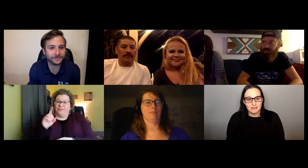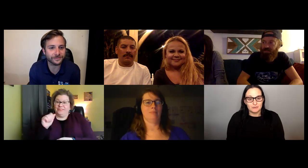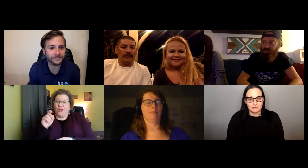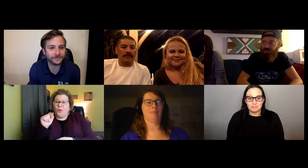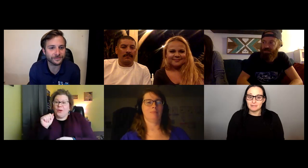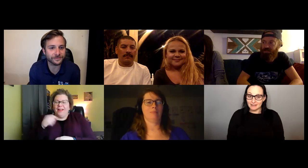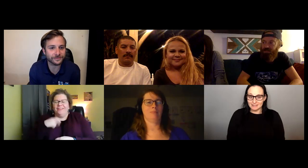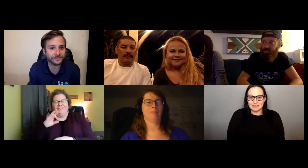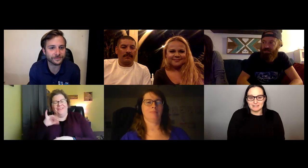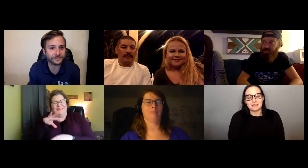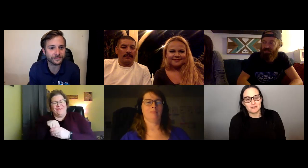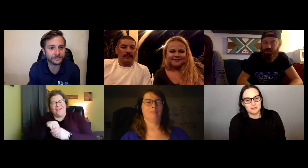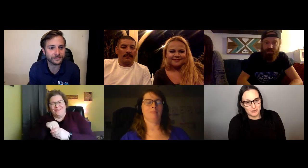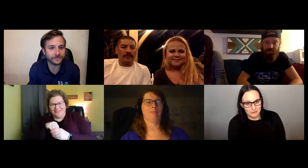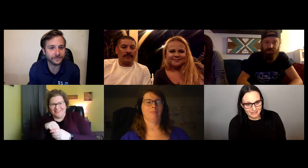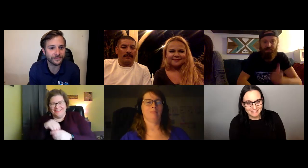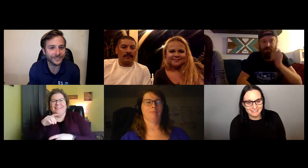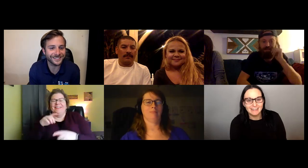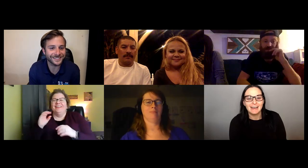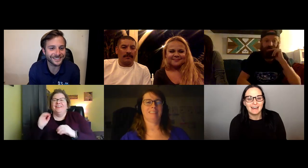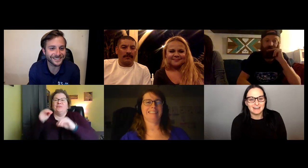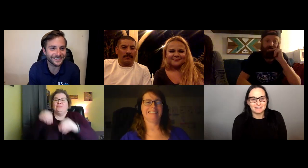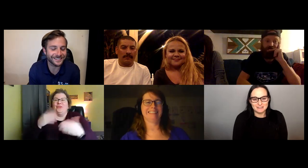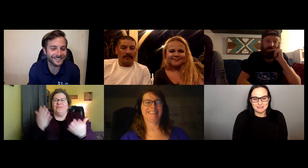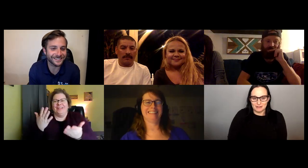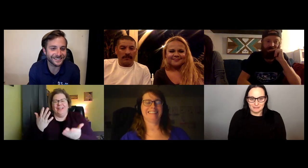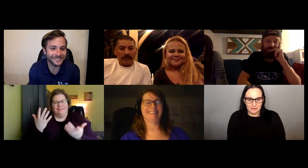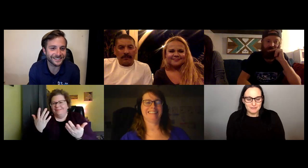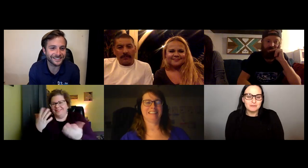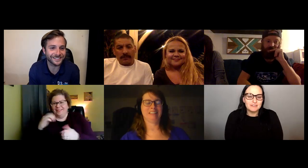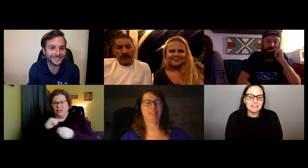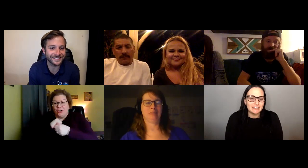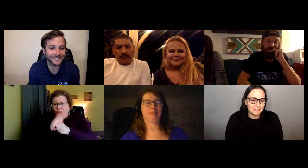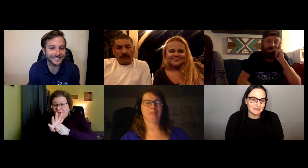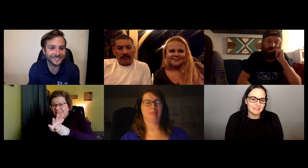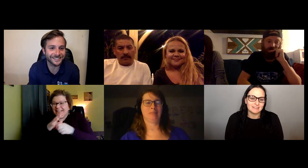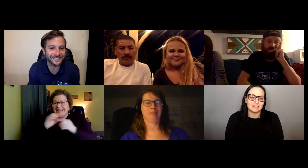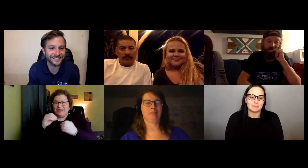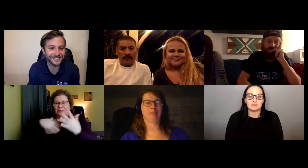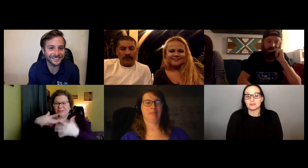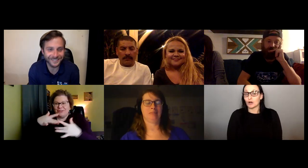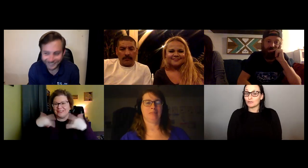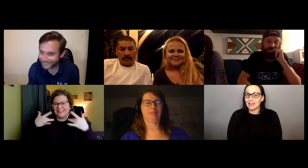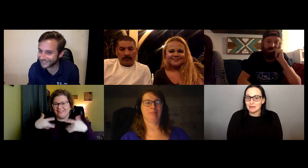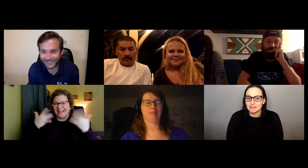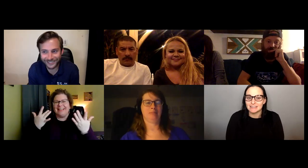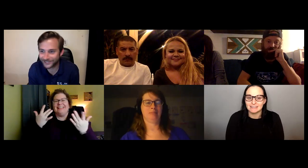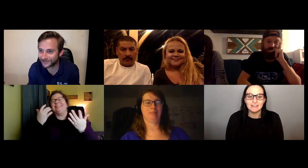well back in south dakota i was more involved moving here i mean